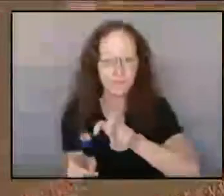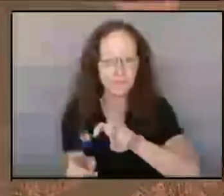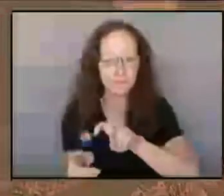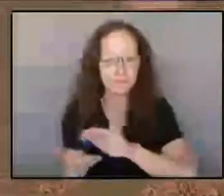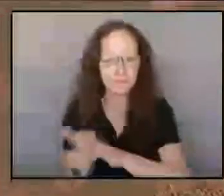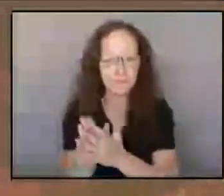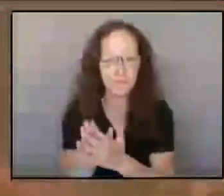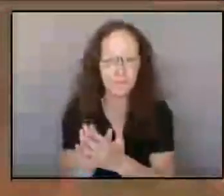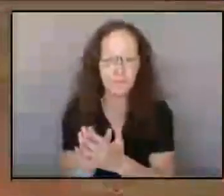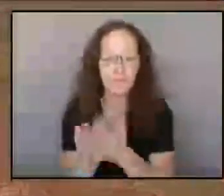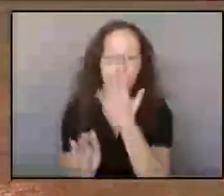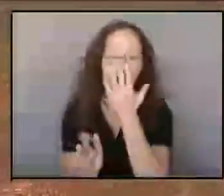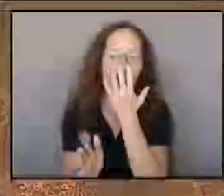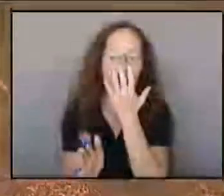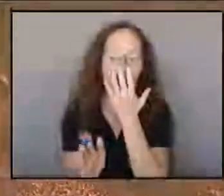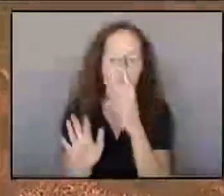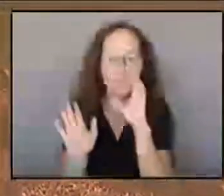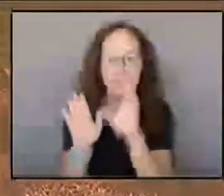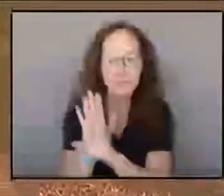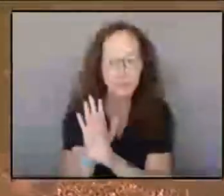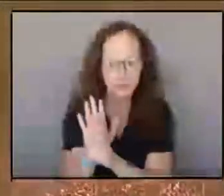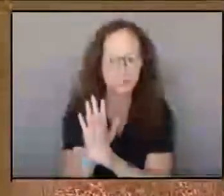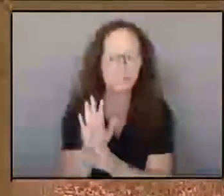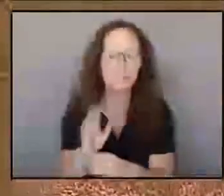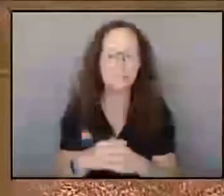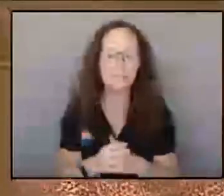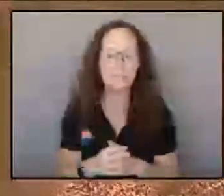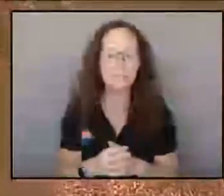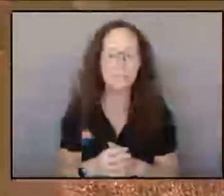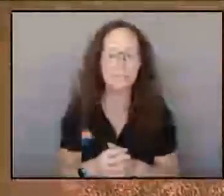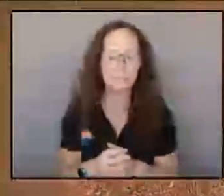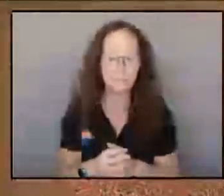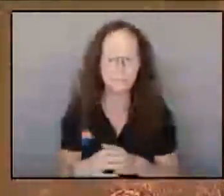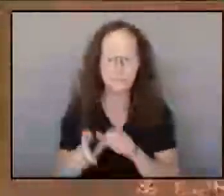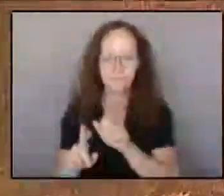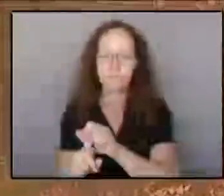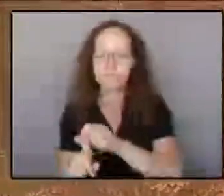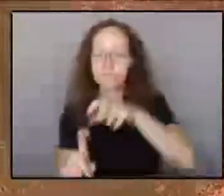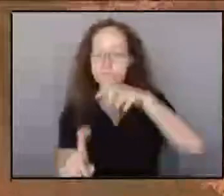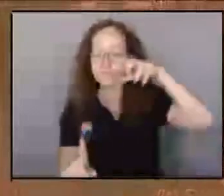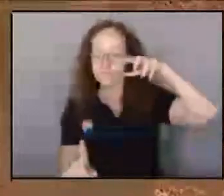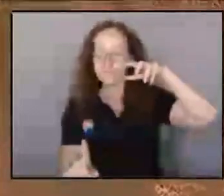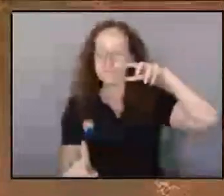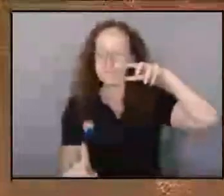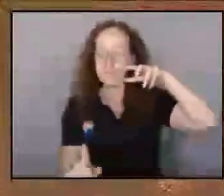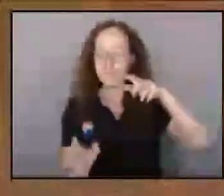SIDE OF THE SCREEN AND THEN WE'LL GO BACK TO THE WEST. TAKING IT INTO A COLORED IMAGE. THIS IS AS ZOOMED OUT AS WE ARE GOING TO GET RIGHT